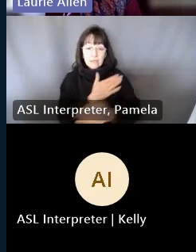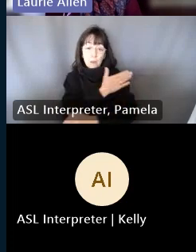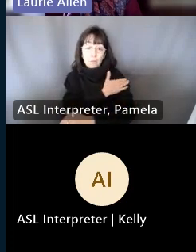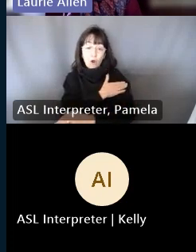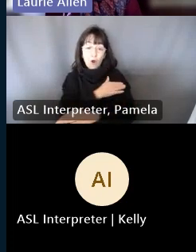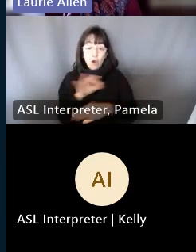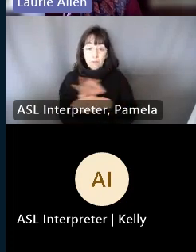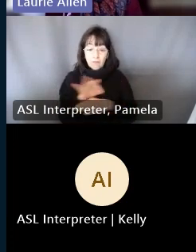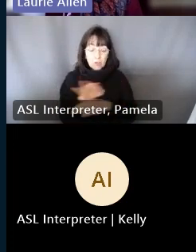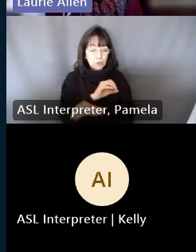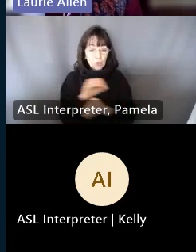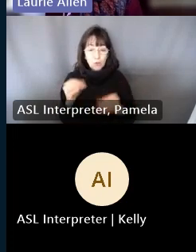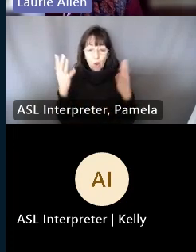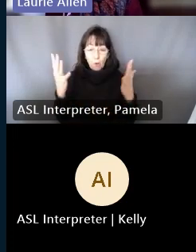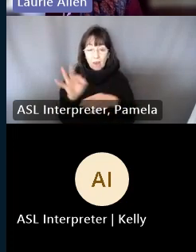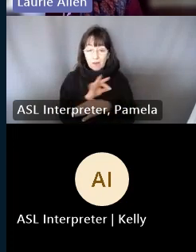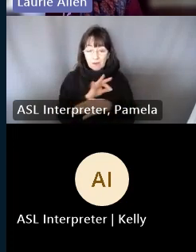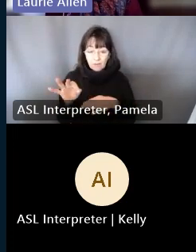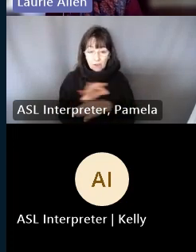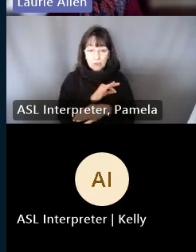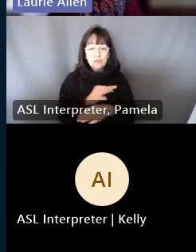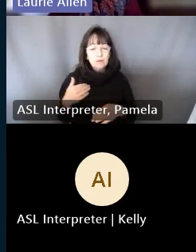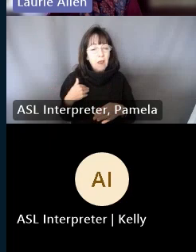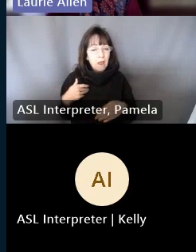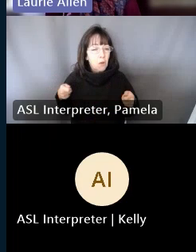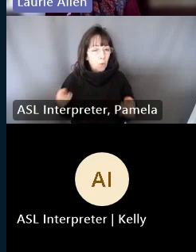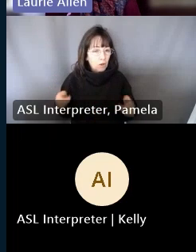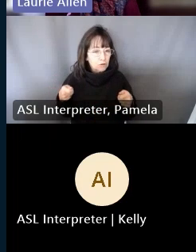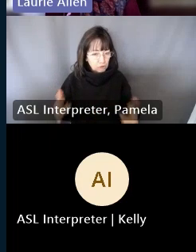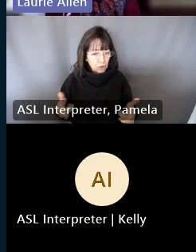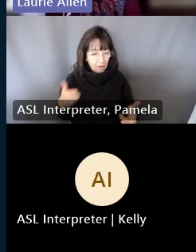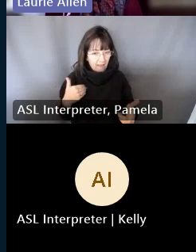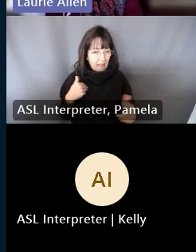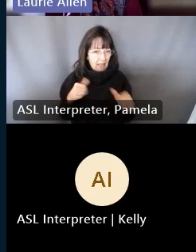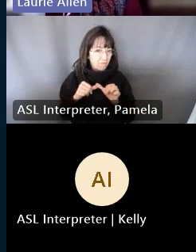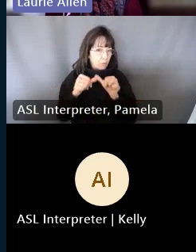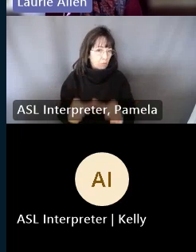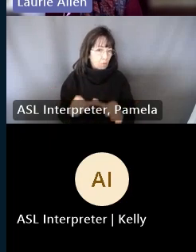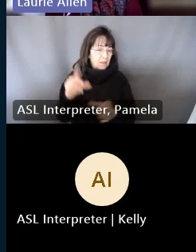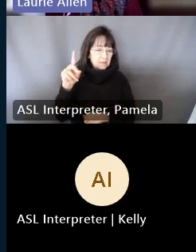So I've got a visible permanent disability. And I think often when we think of disabilities, that's what we think of.